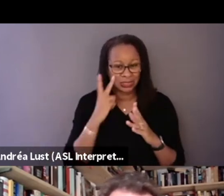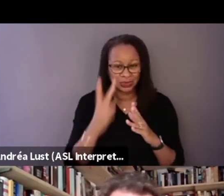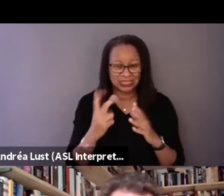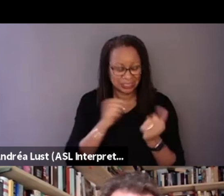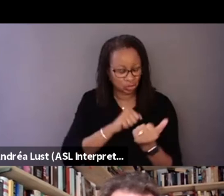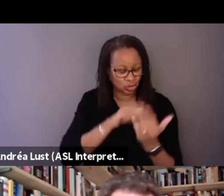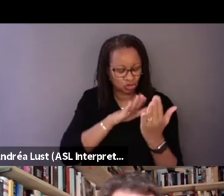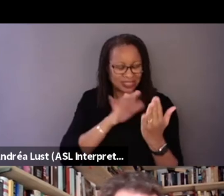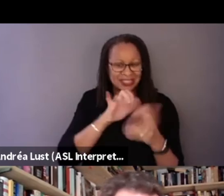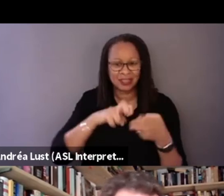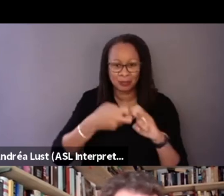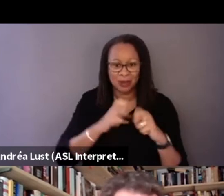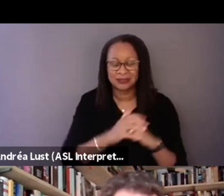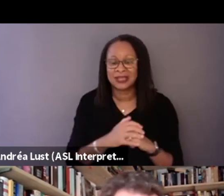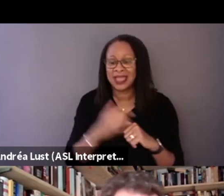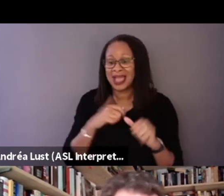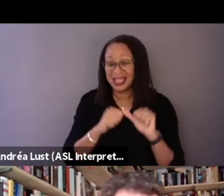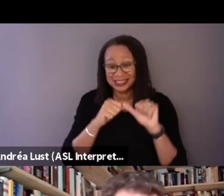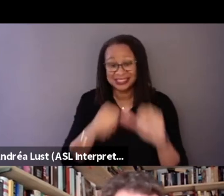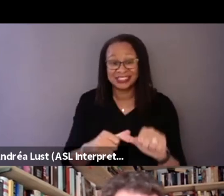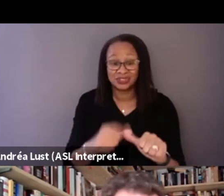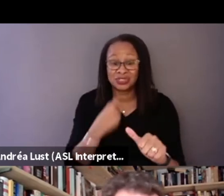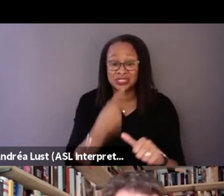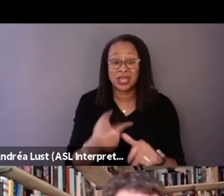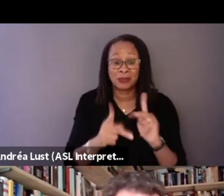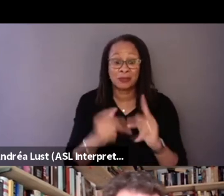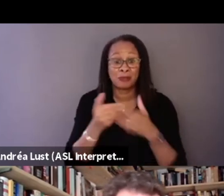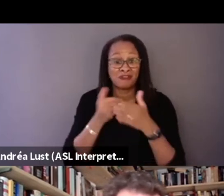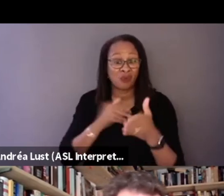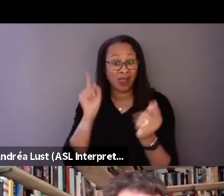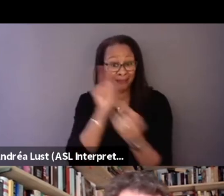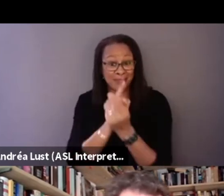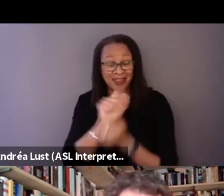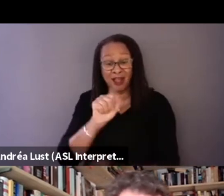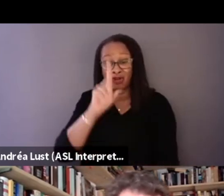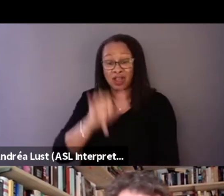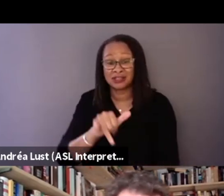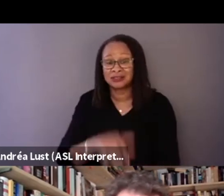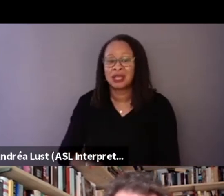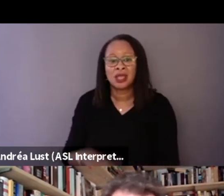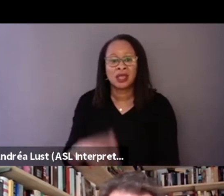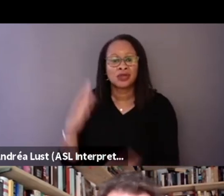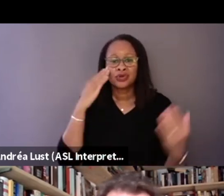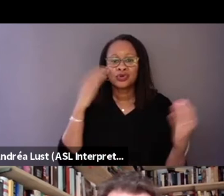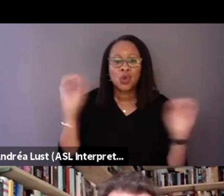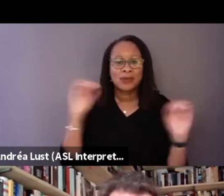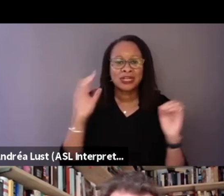I keep telling people before I ever met Ady, like nobody knows what's coming.